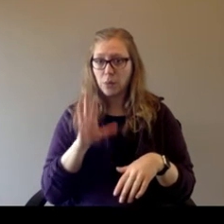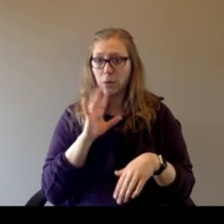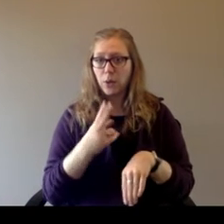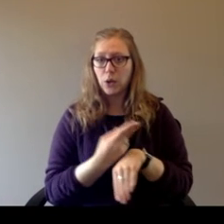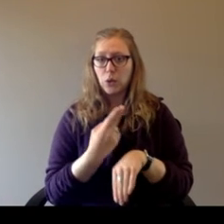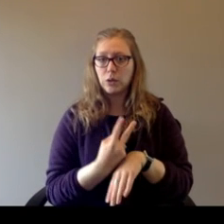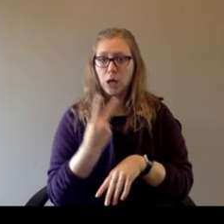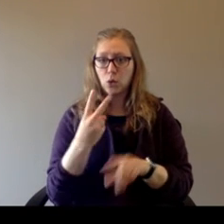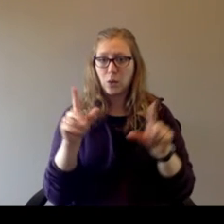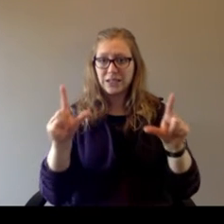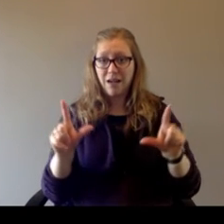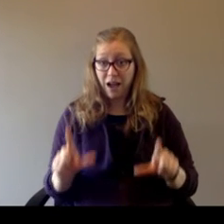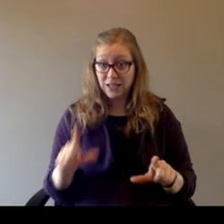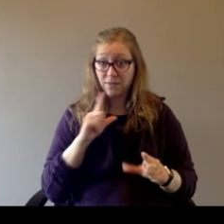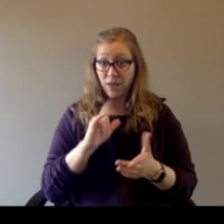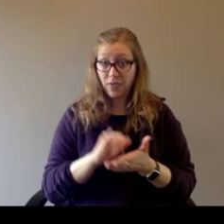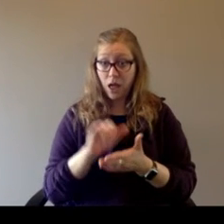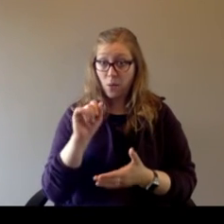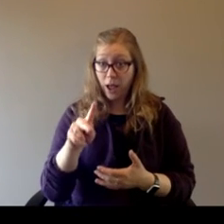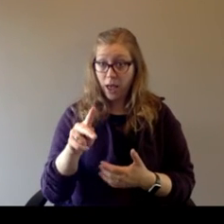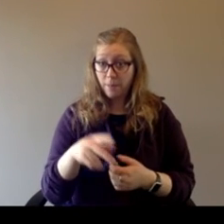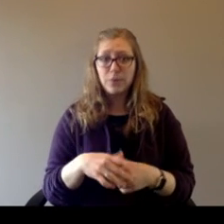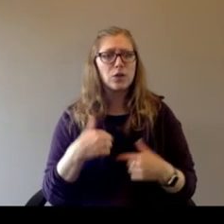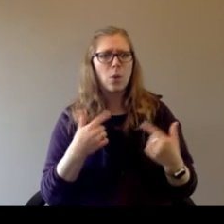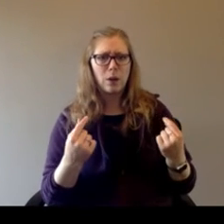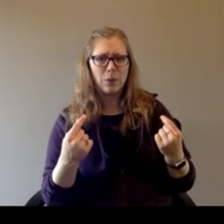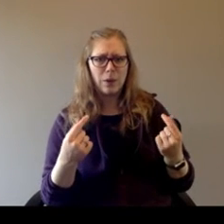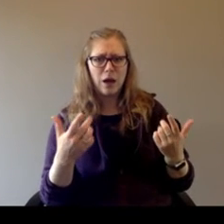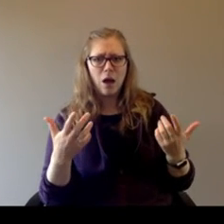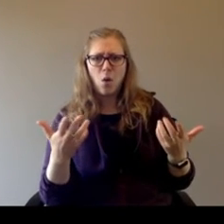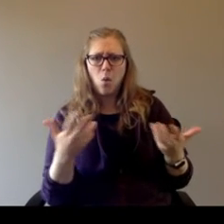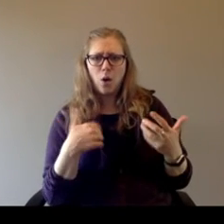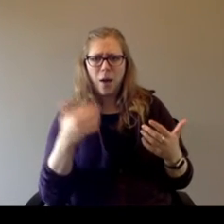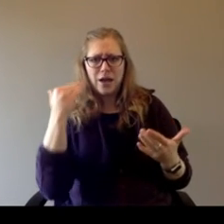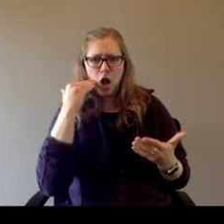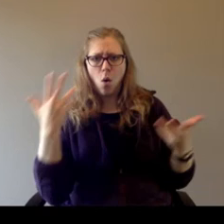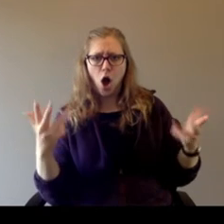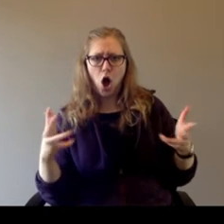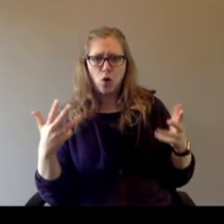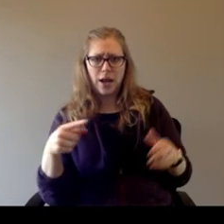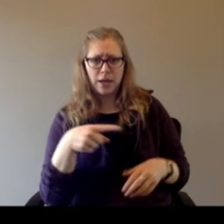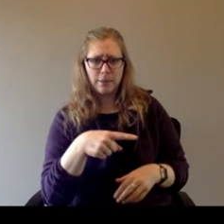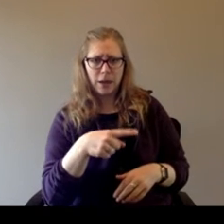Well one thing I can see is that angle P and angle M are right angles. So